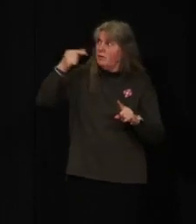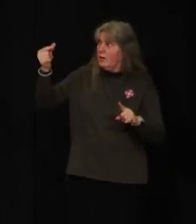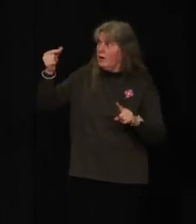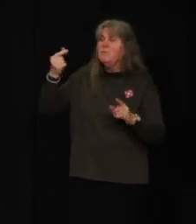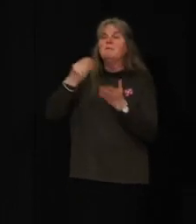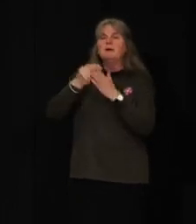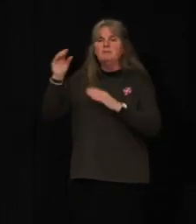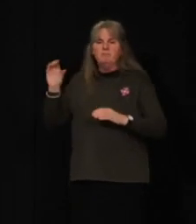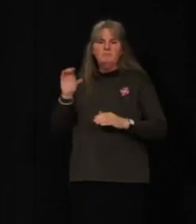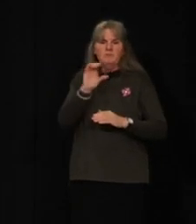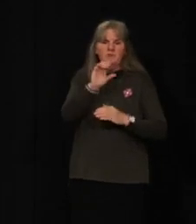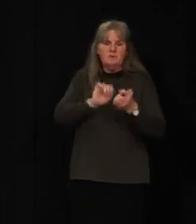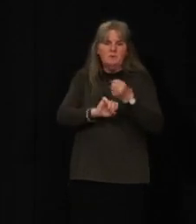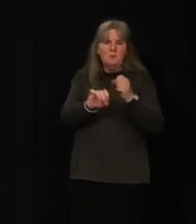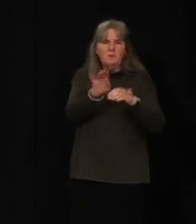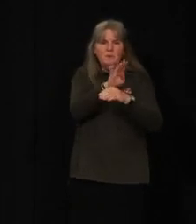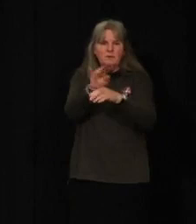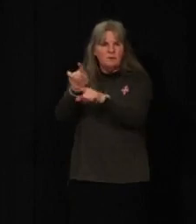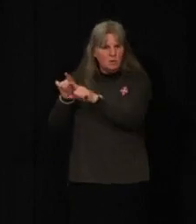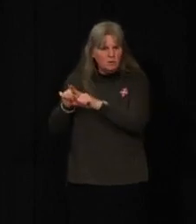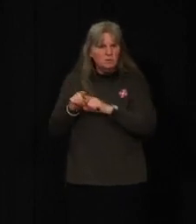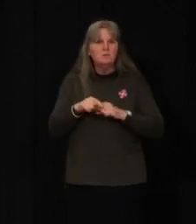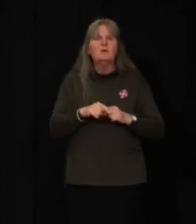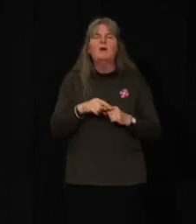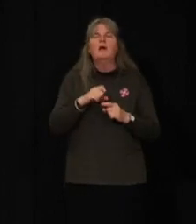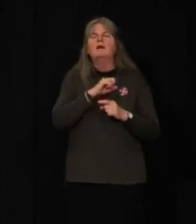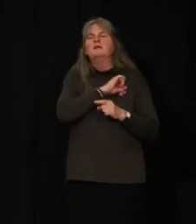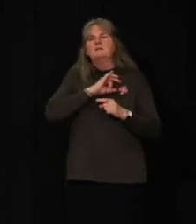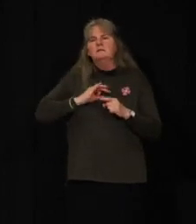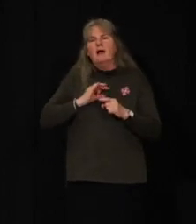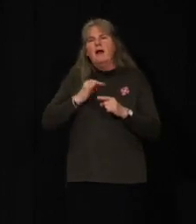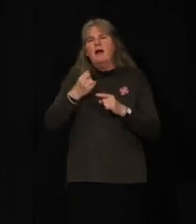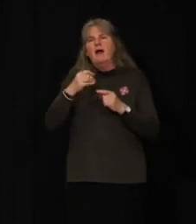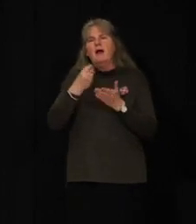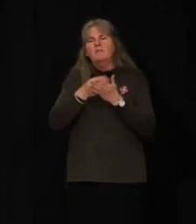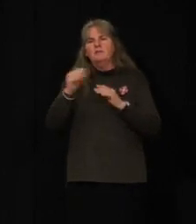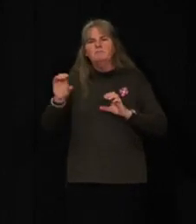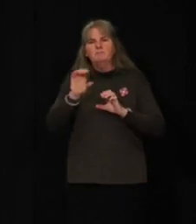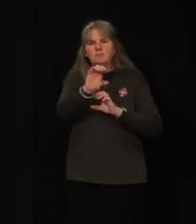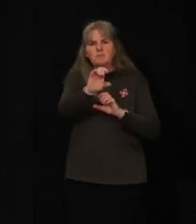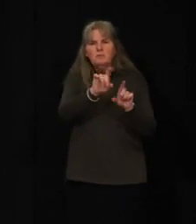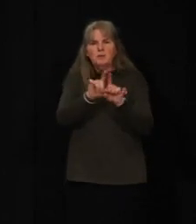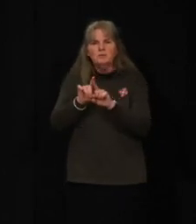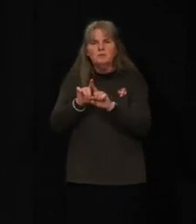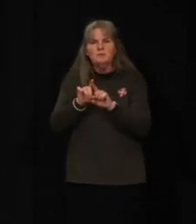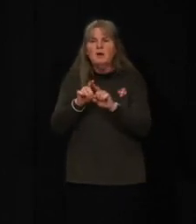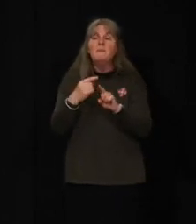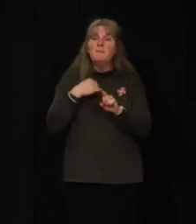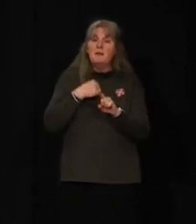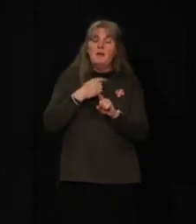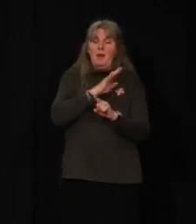programs as well, income wage supplements, those types of things. What we're doing is continuing to work with the business